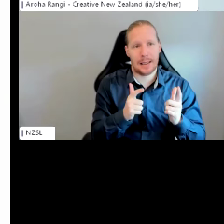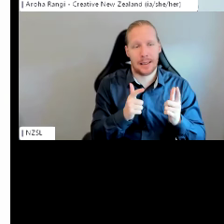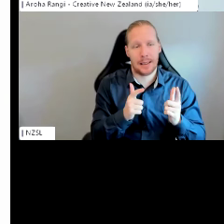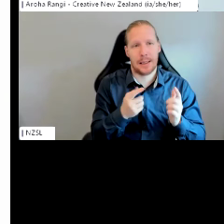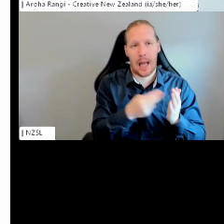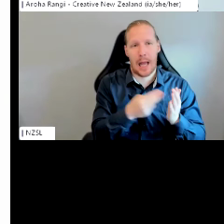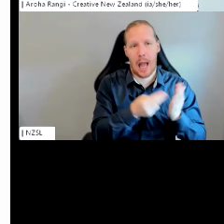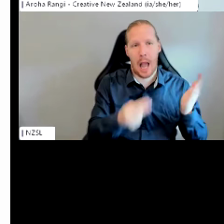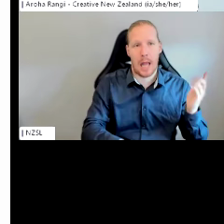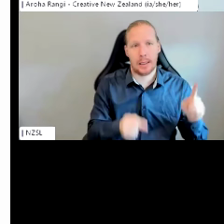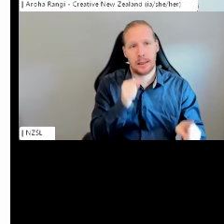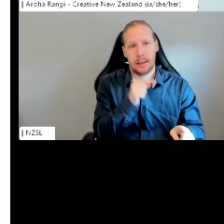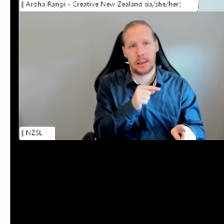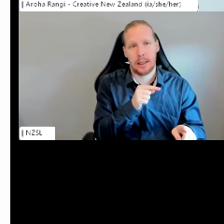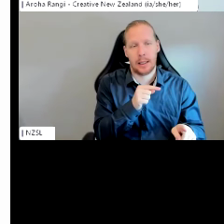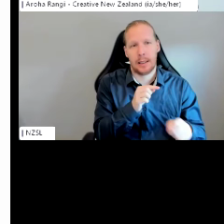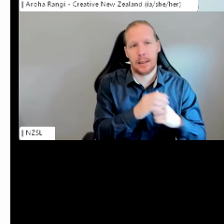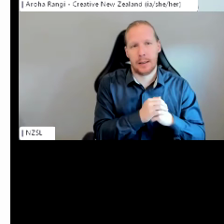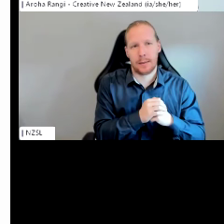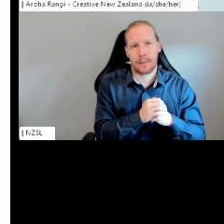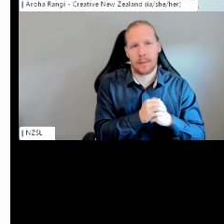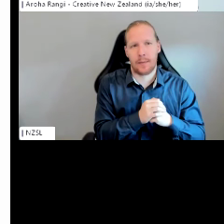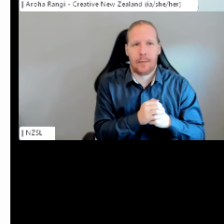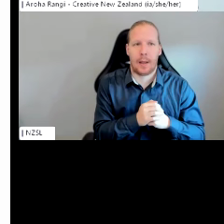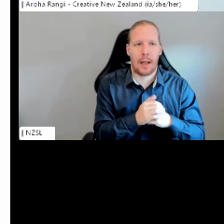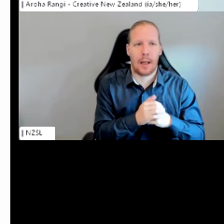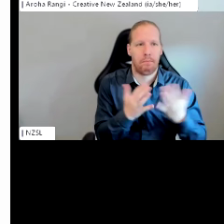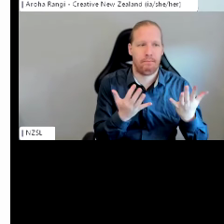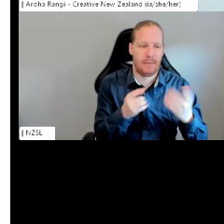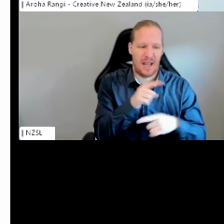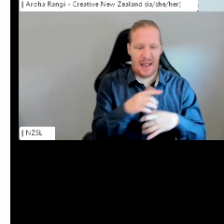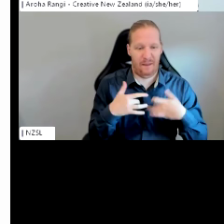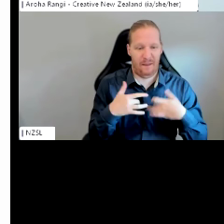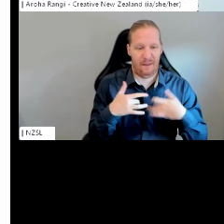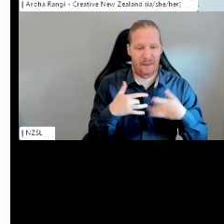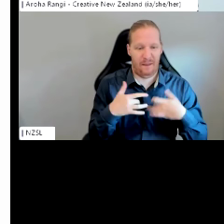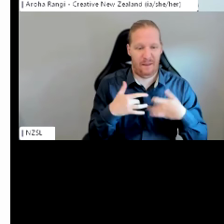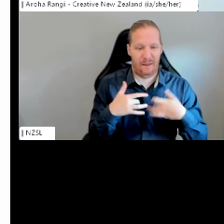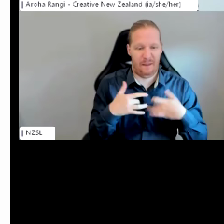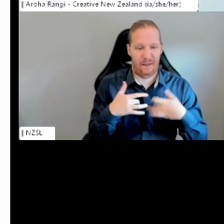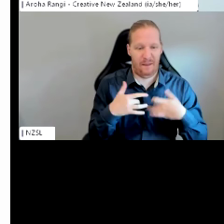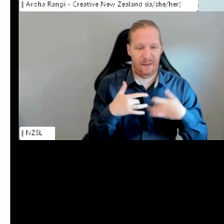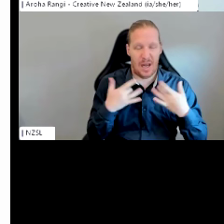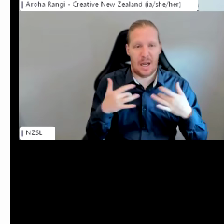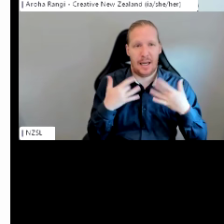count. It's just that that's how they're feeling at the moment. This is a this is psychology.